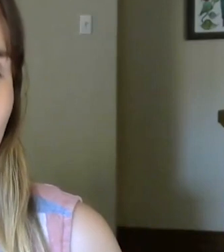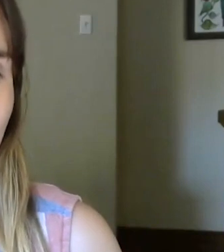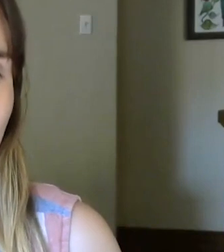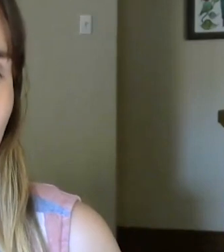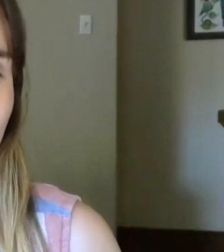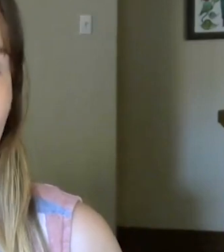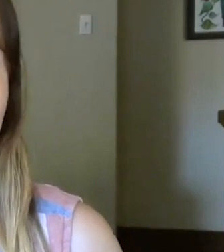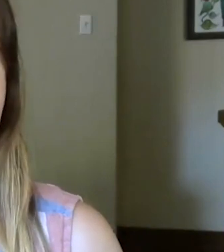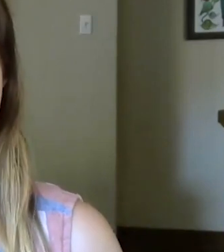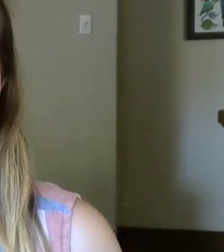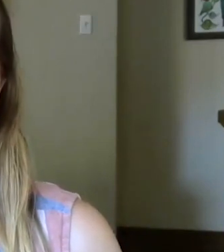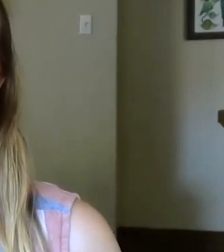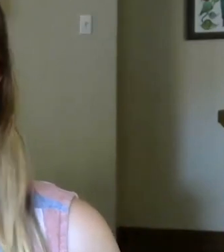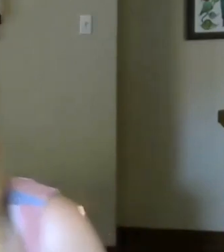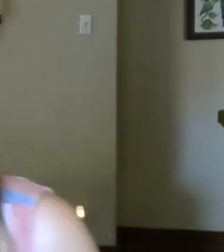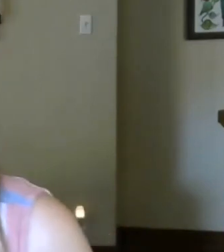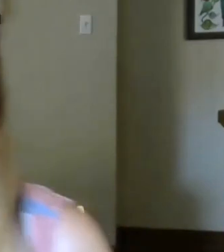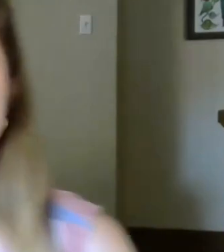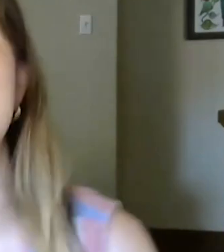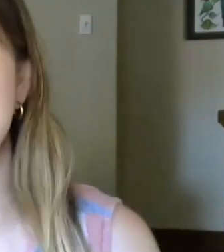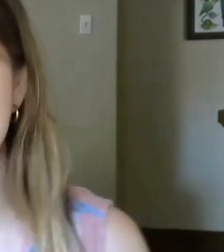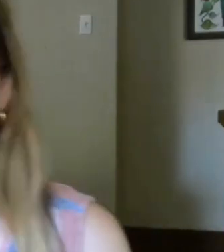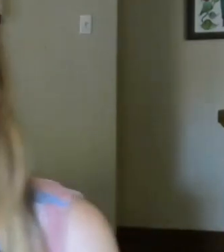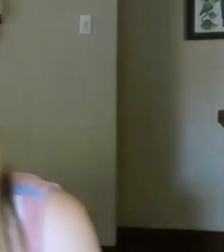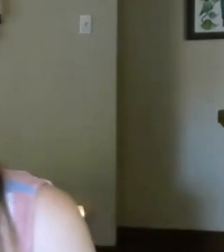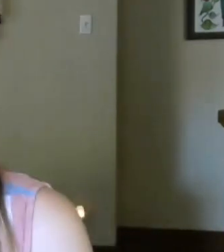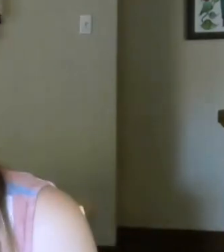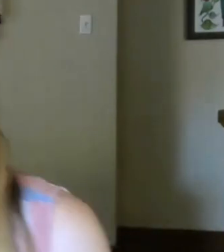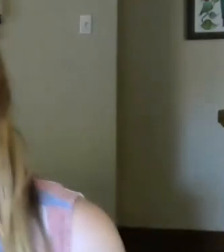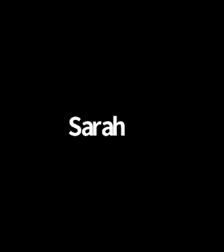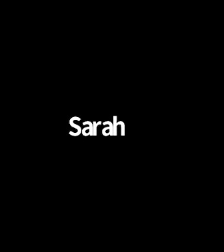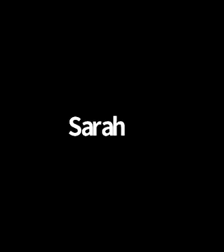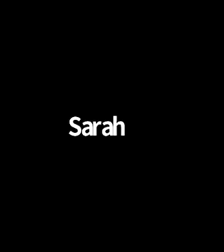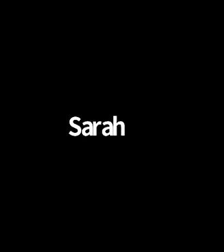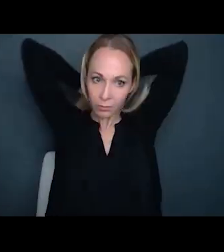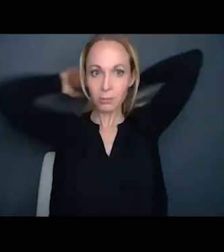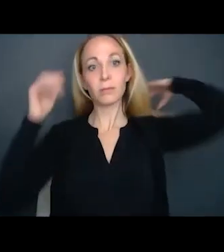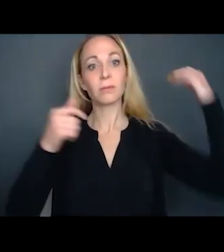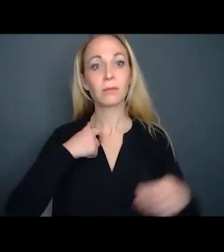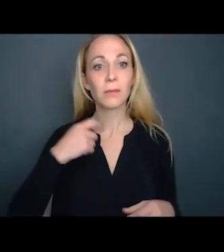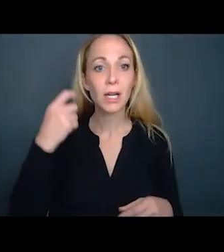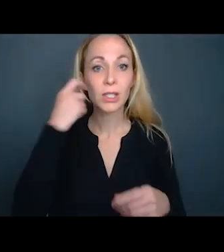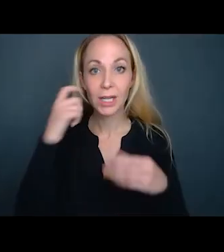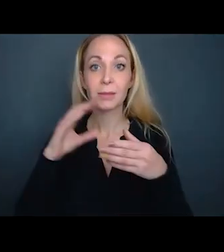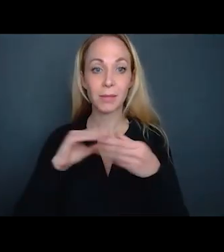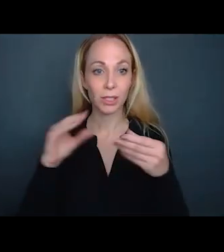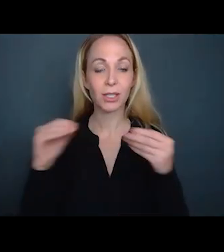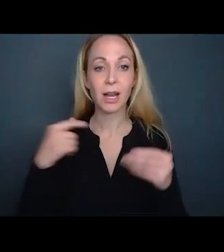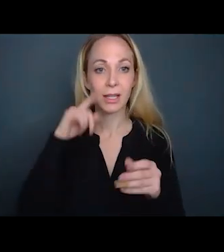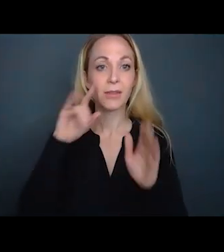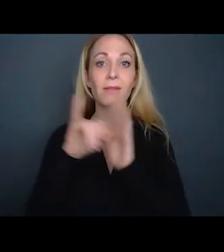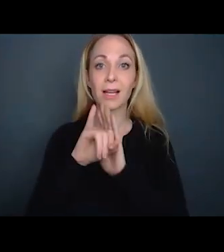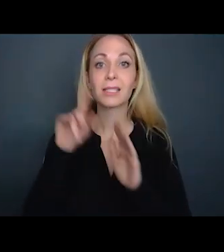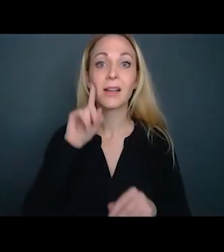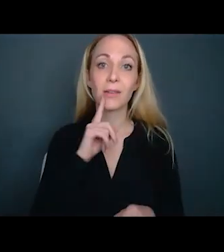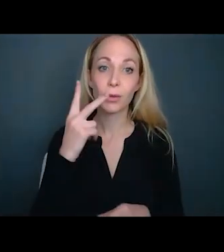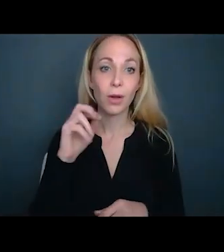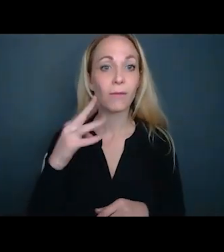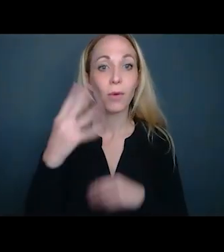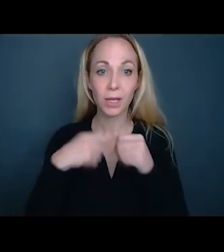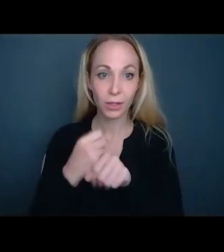As I mentioned, I started identifying as deaf about 3-4 years ago, during my time at UC